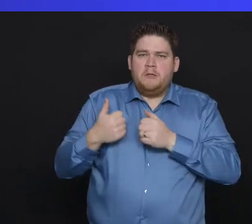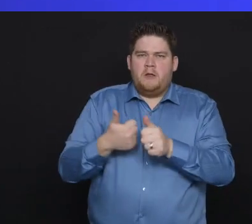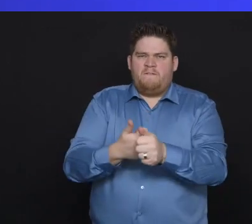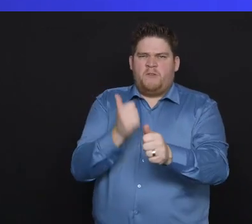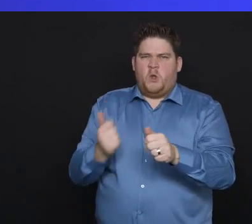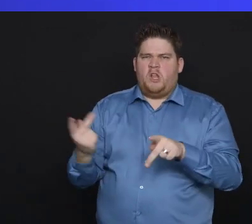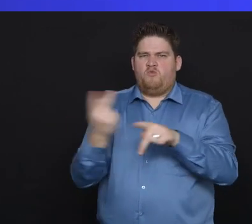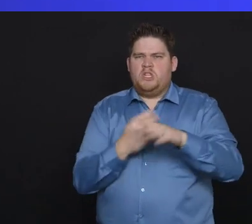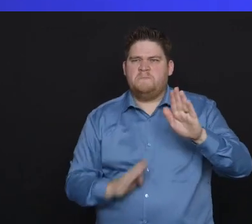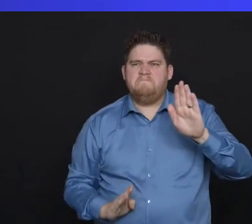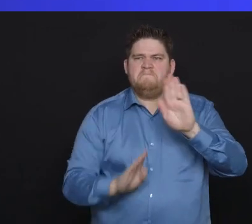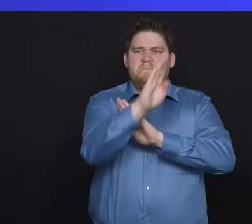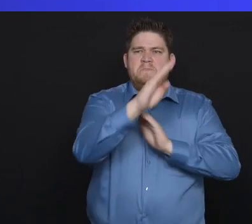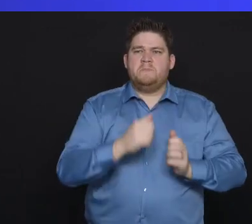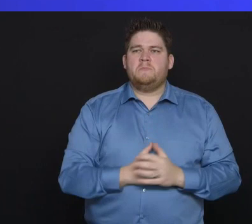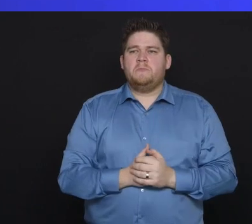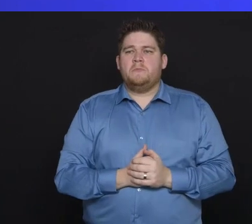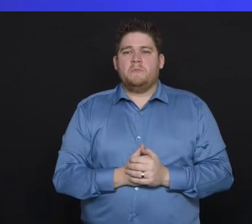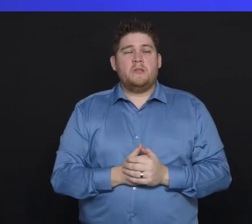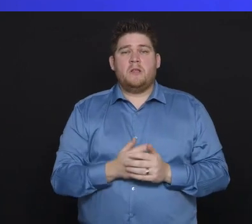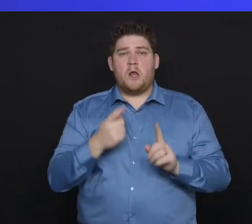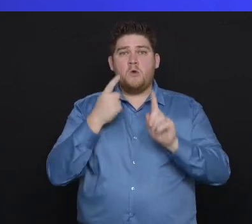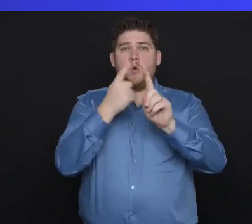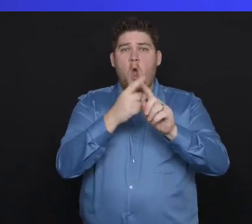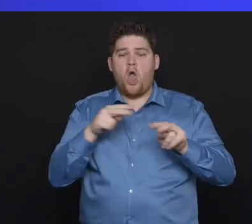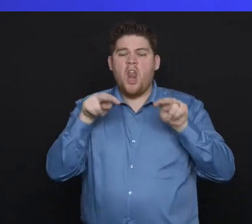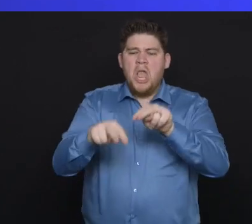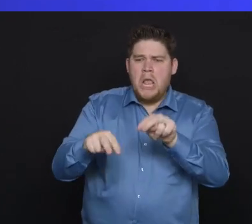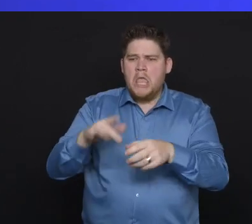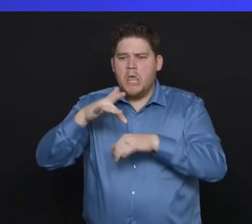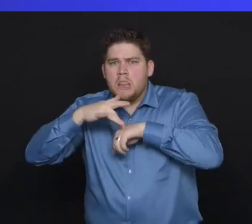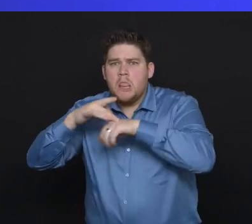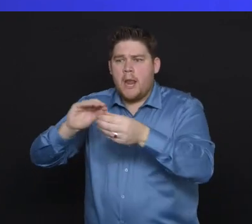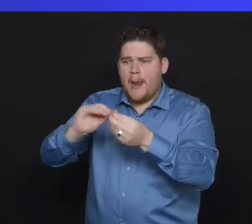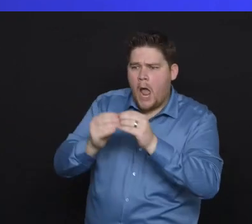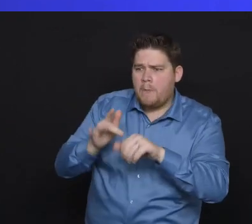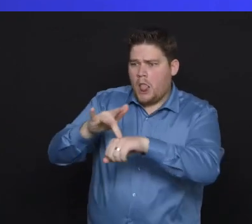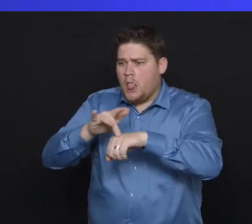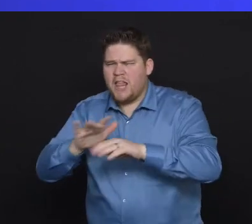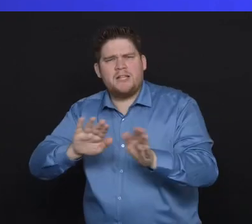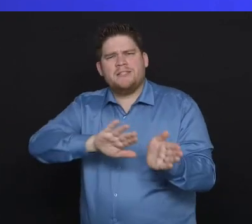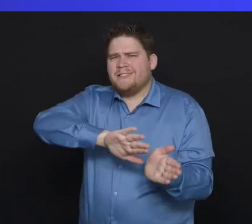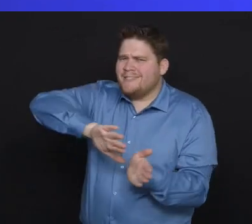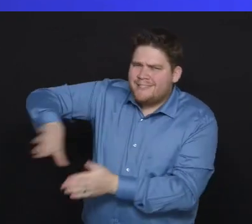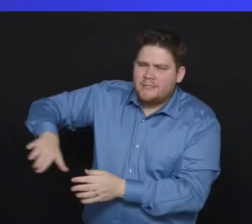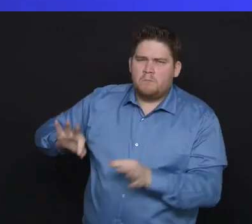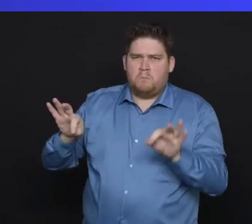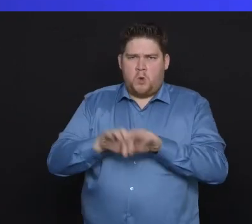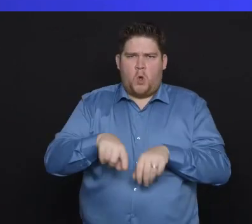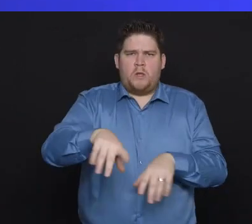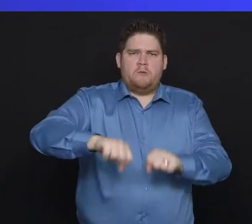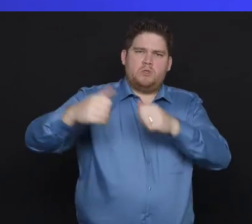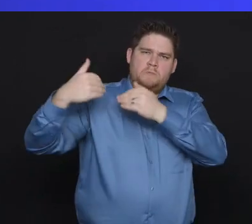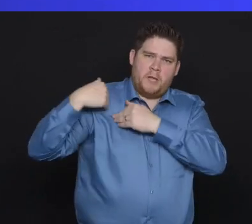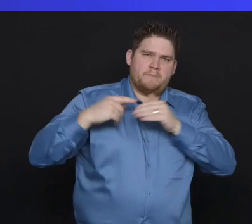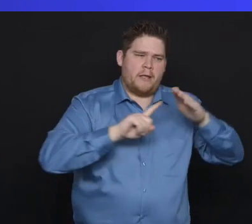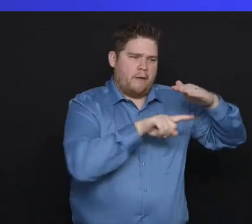our capacity is and put in all of those pieces that allowed as to cascade up if we need to? We will be factoring in